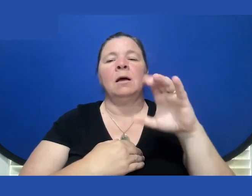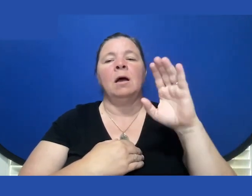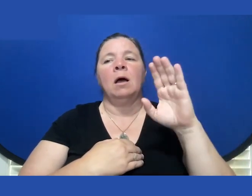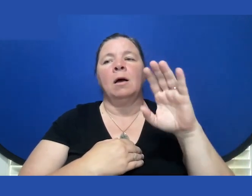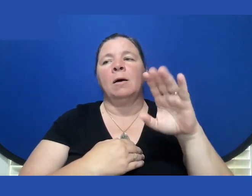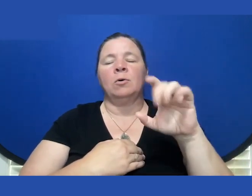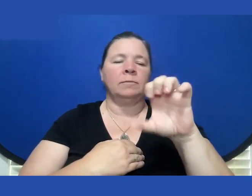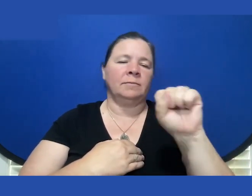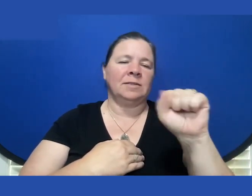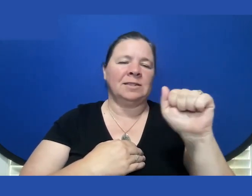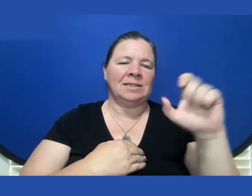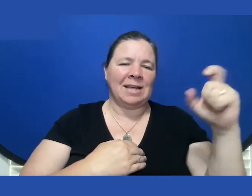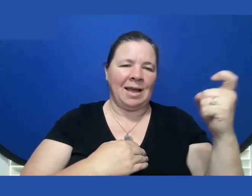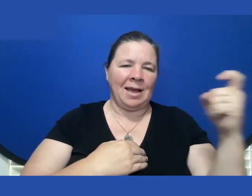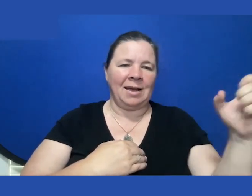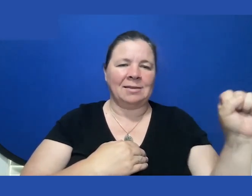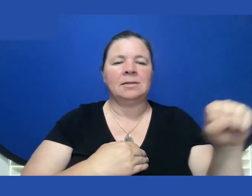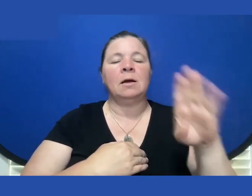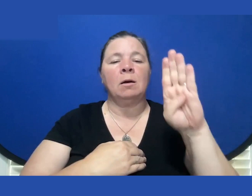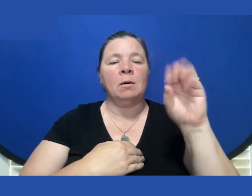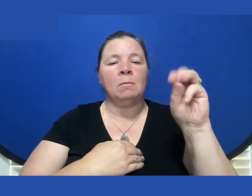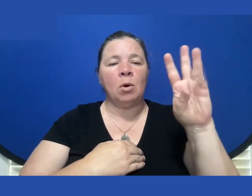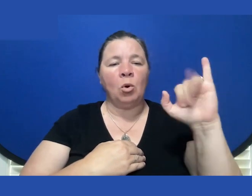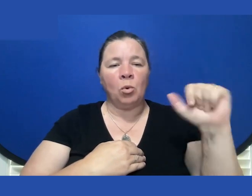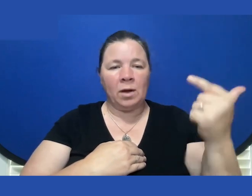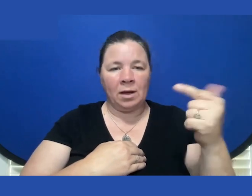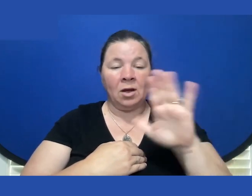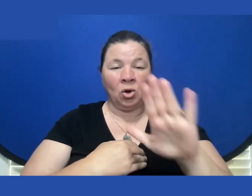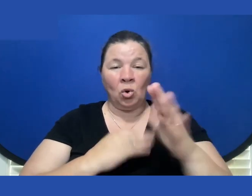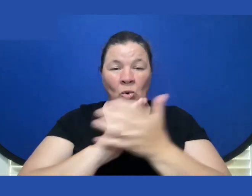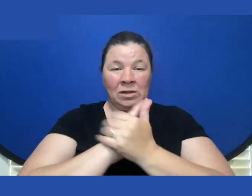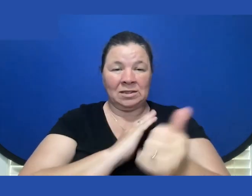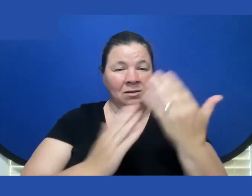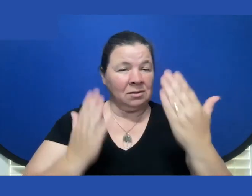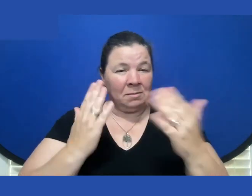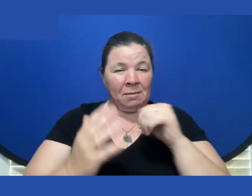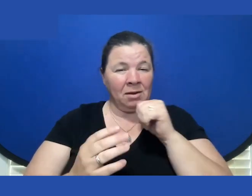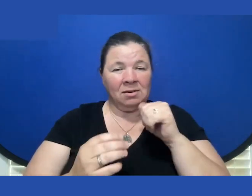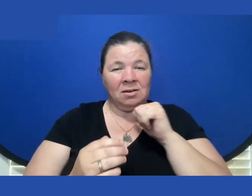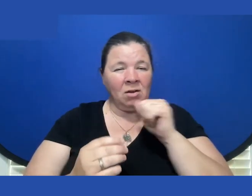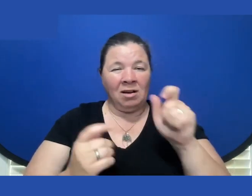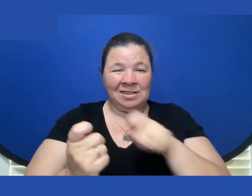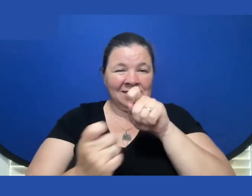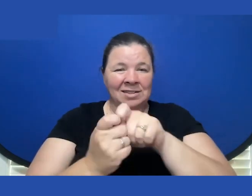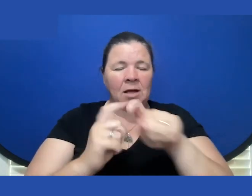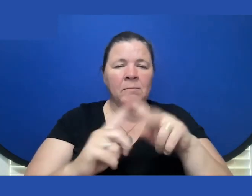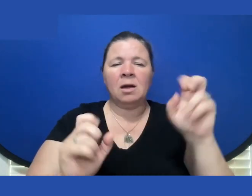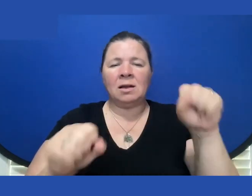your skillsets that are maybe indirect that can be applied because it's all those things I talked about before,